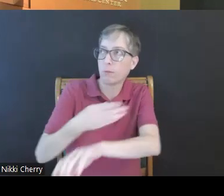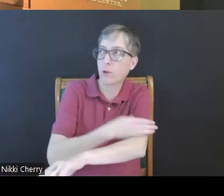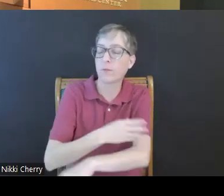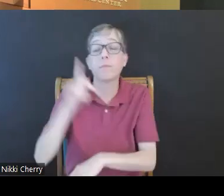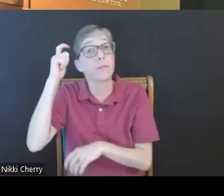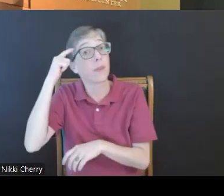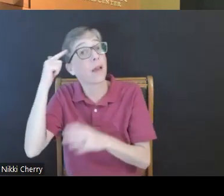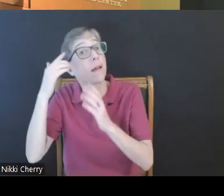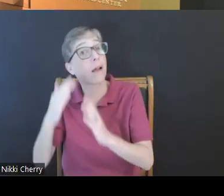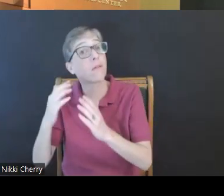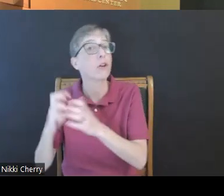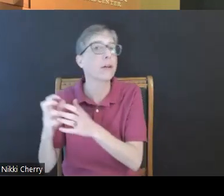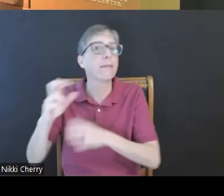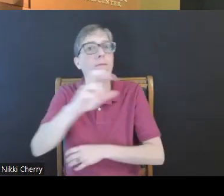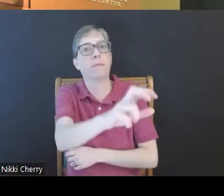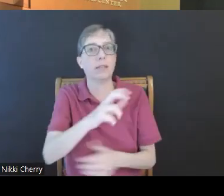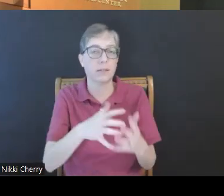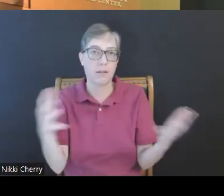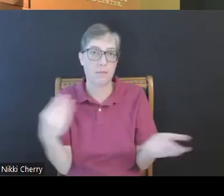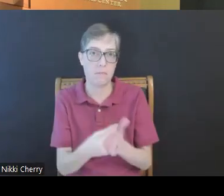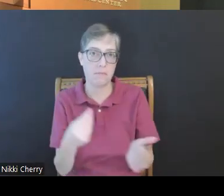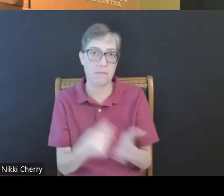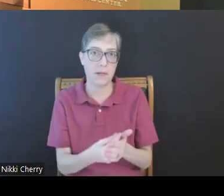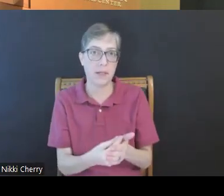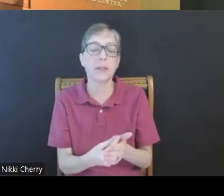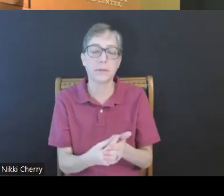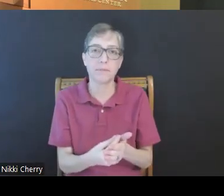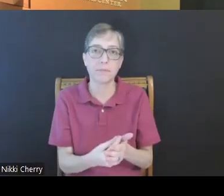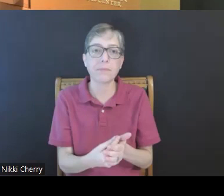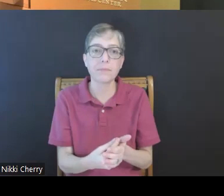in a partnership ship with us to do this so some of it's going into Workforce Development we grew